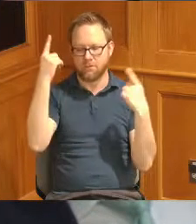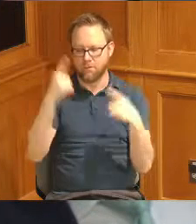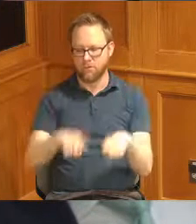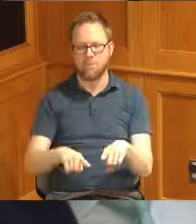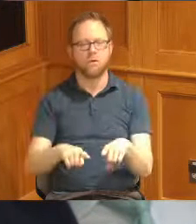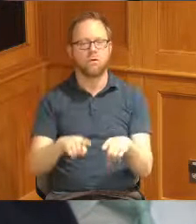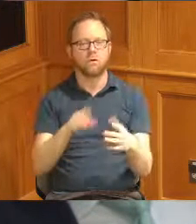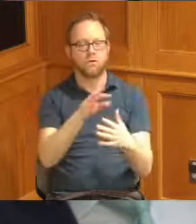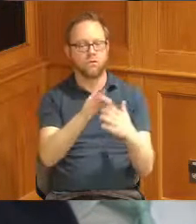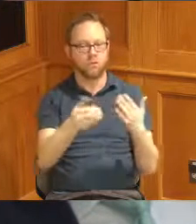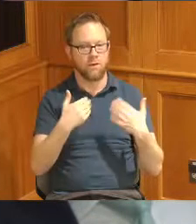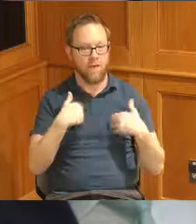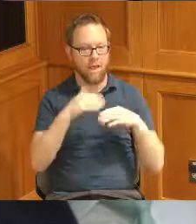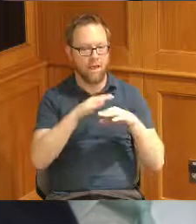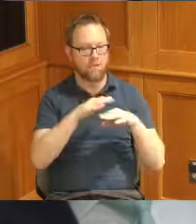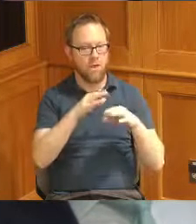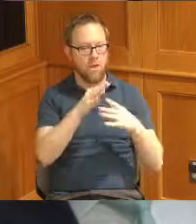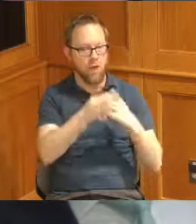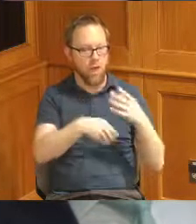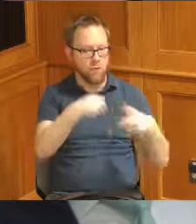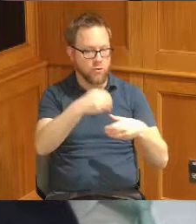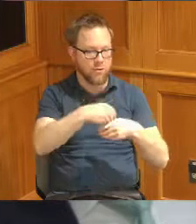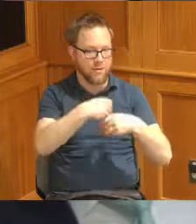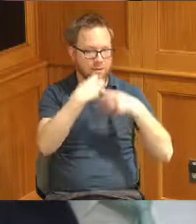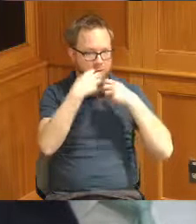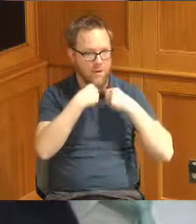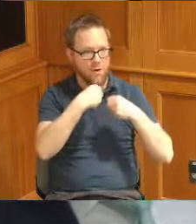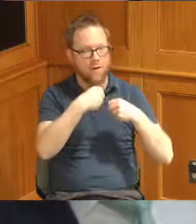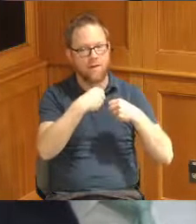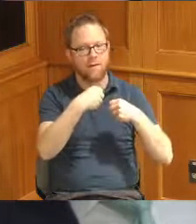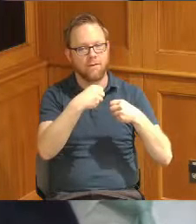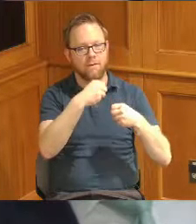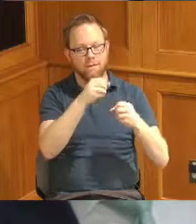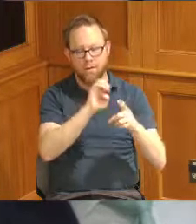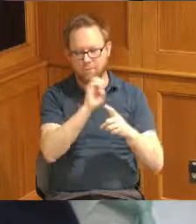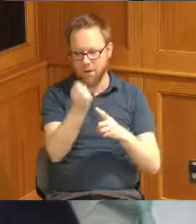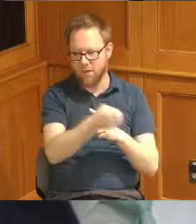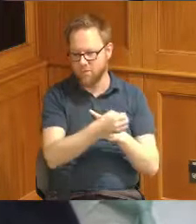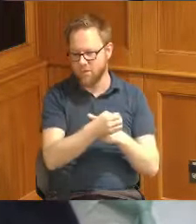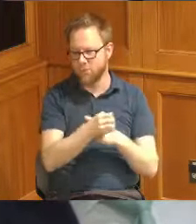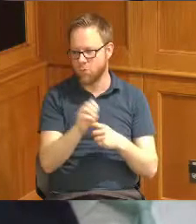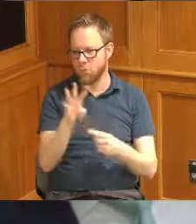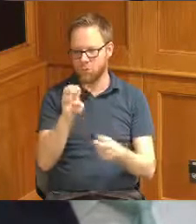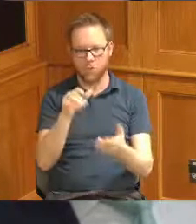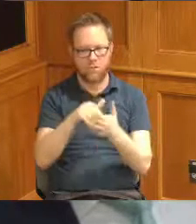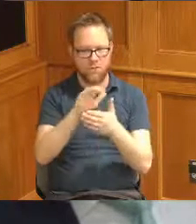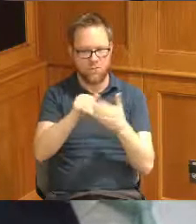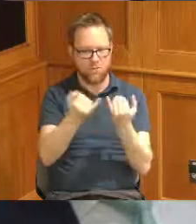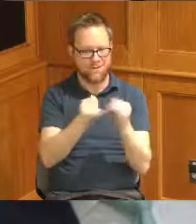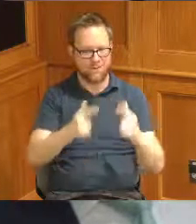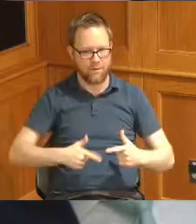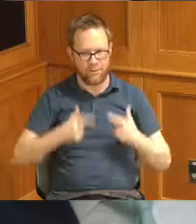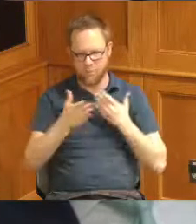in caring environments for 400,000 for Independent Living Services item 15 is an agreement with new